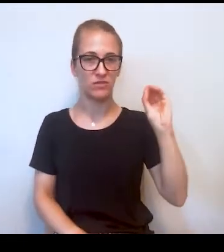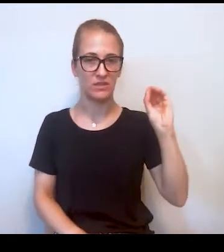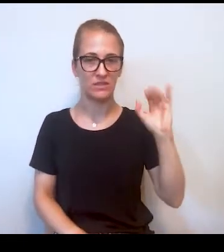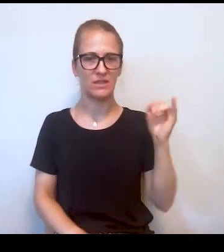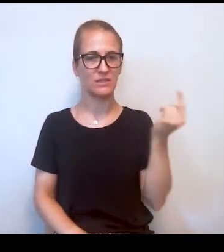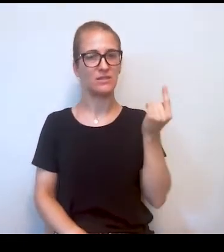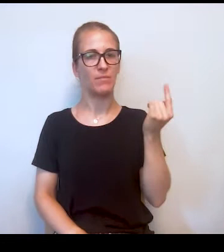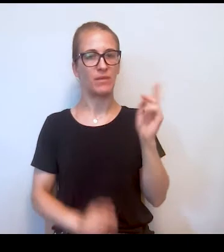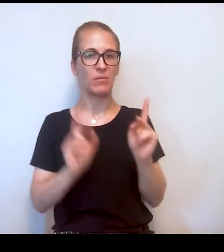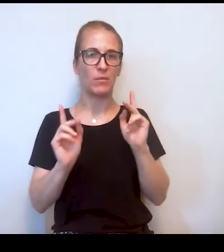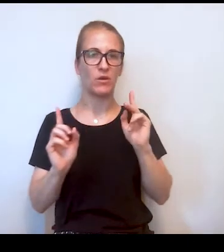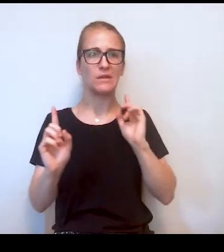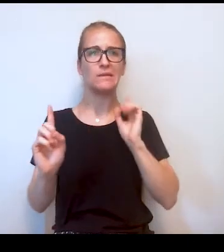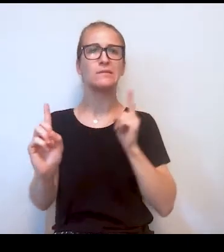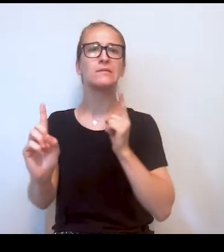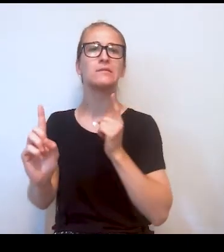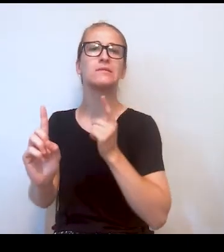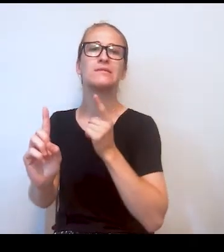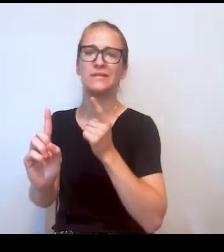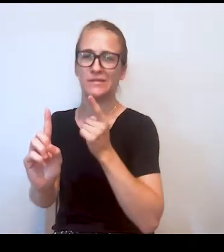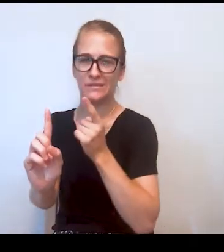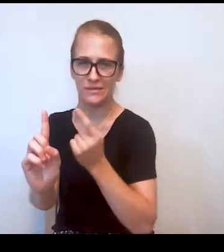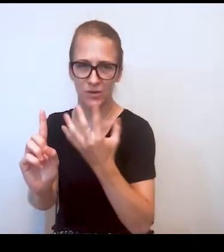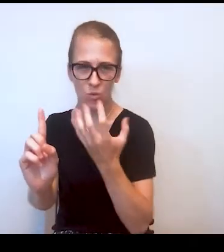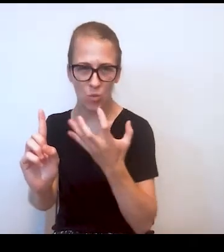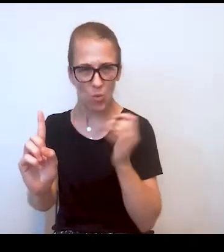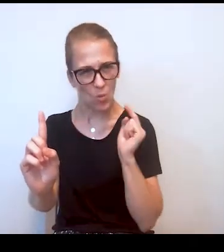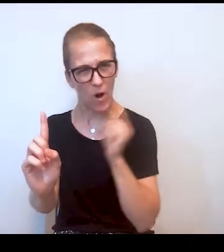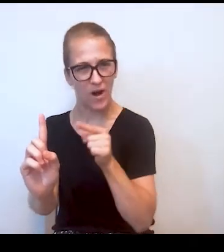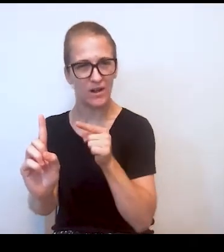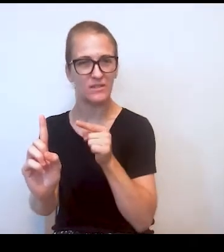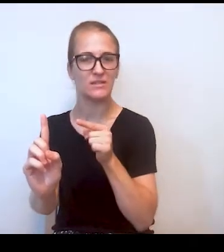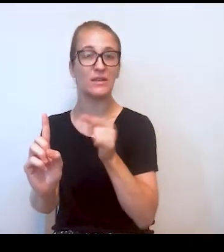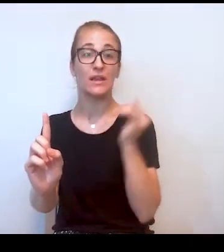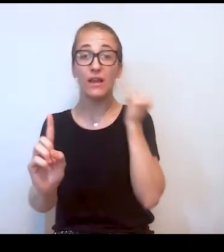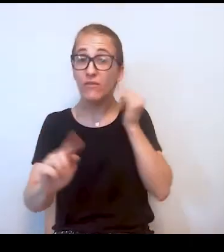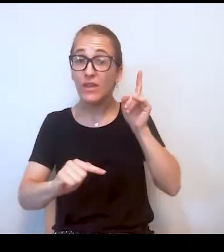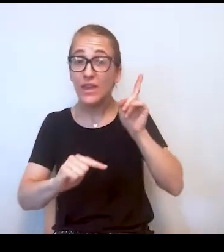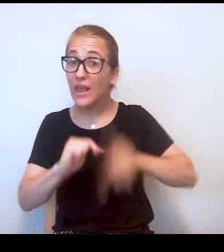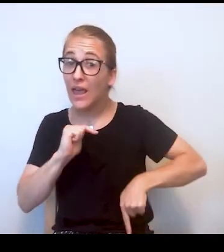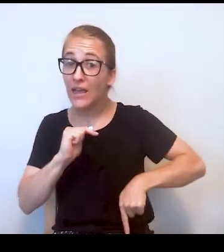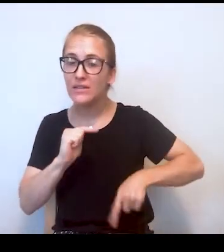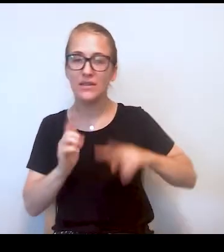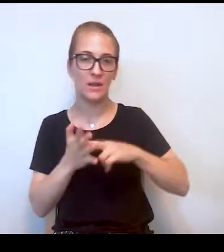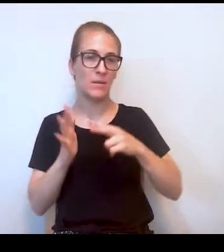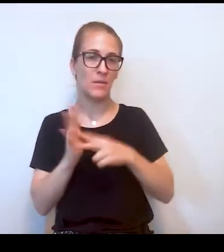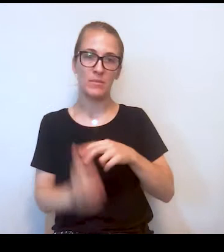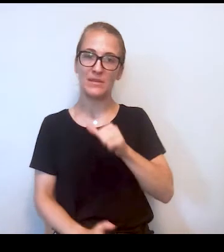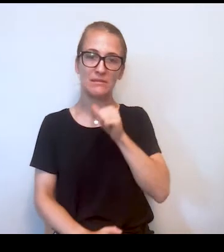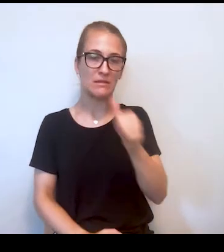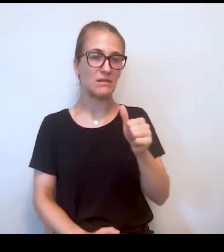and feel that if they cannot attain, that means that they're not as healthy as that person, which is interesting (chuckles)